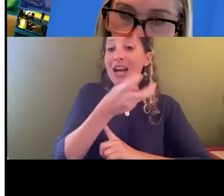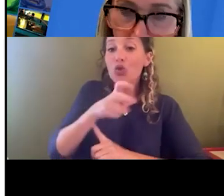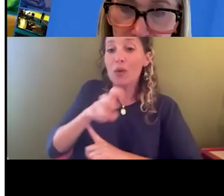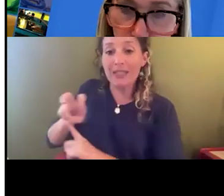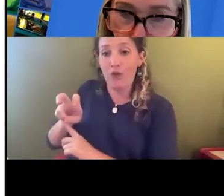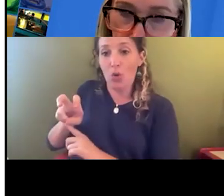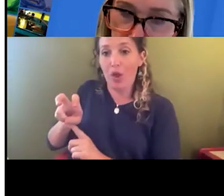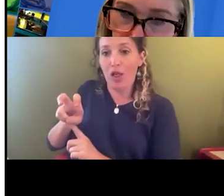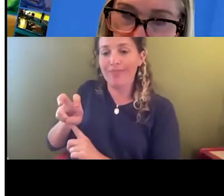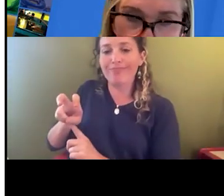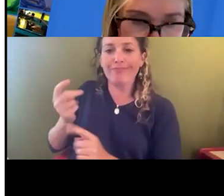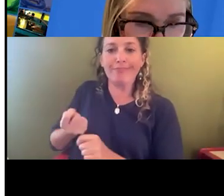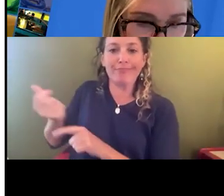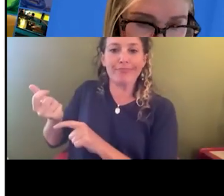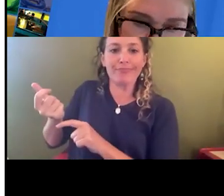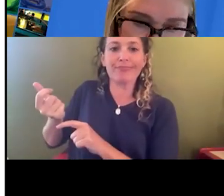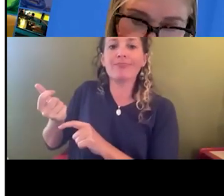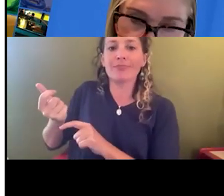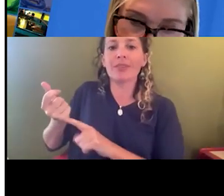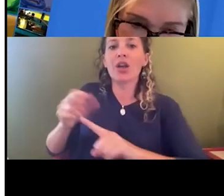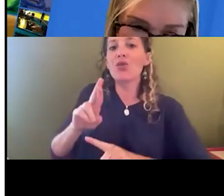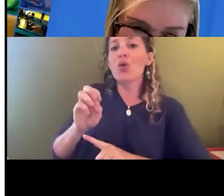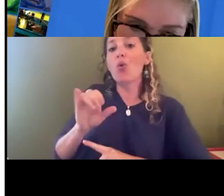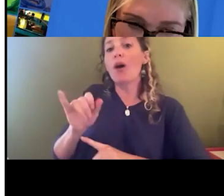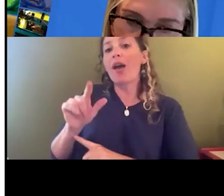and the royalty-free license rights language has been updated for